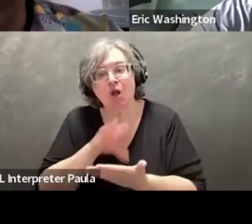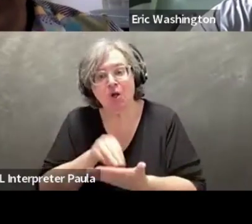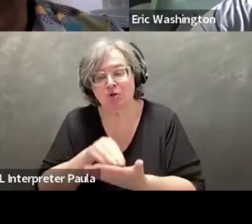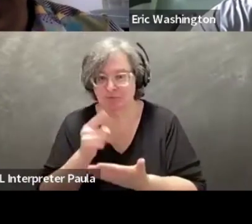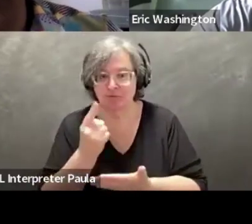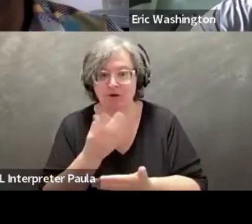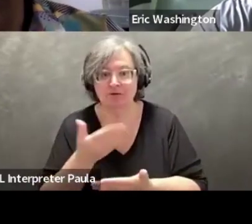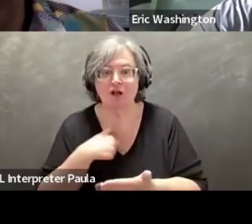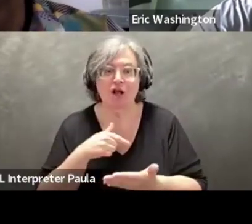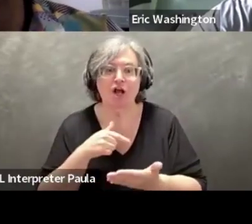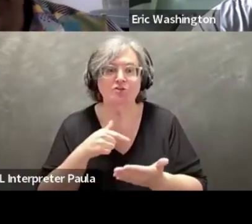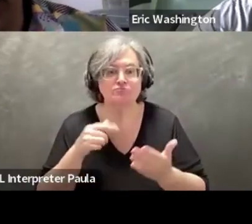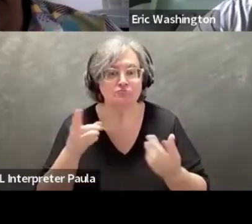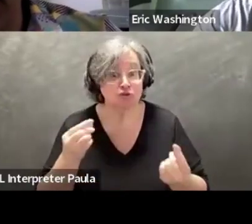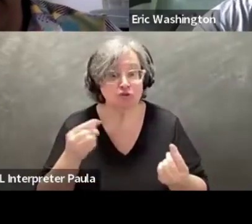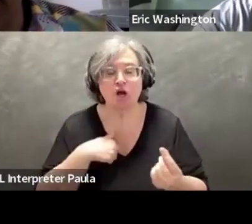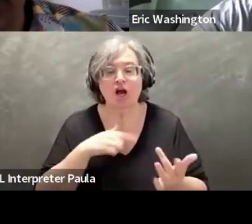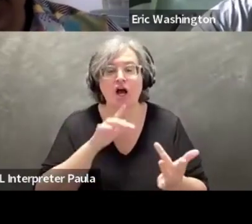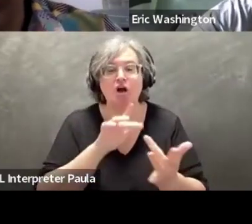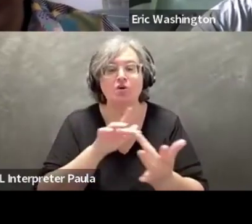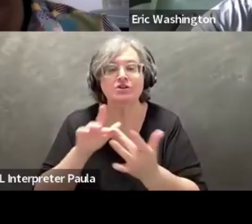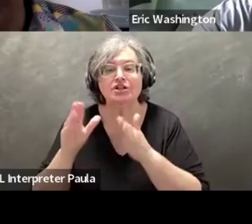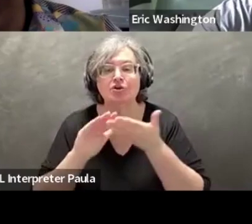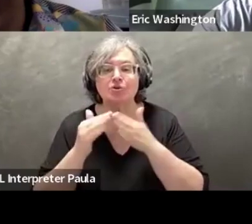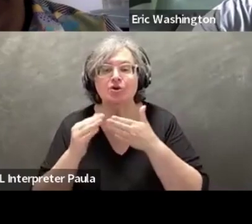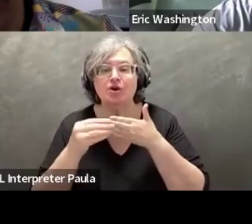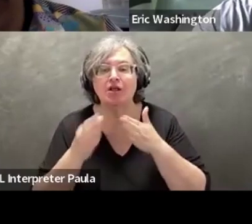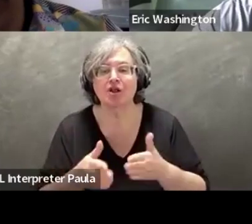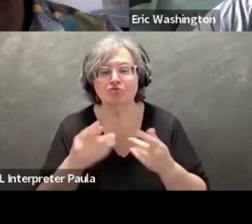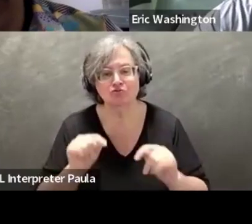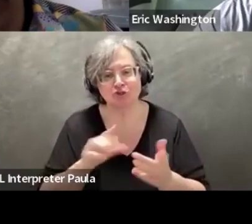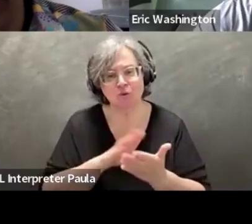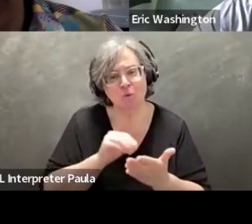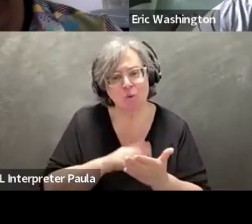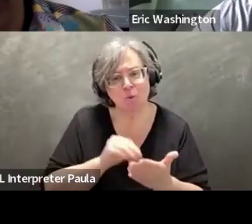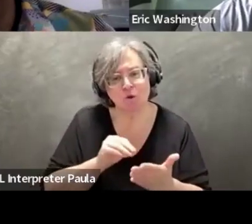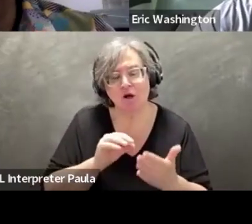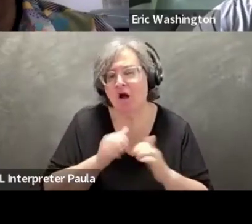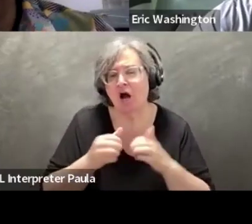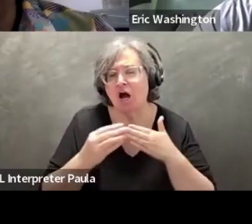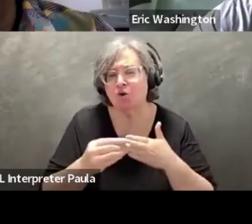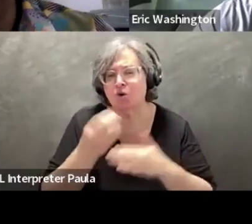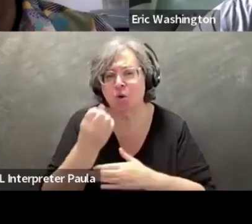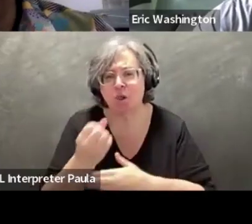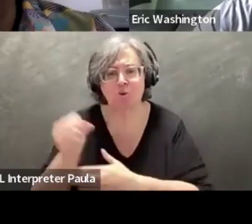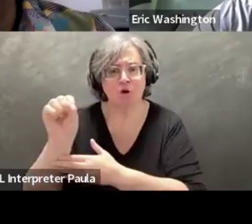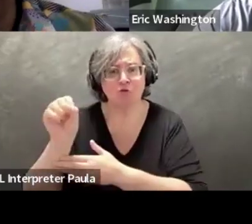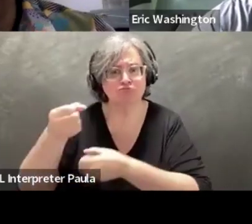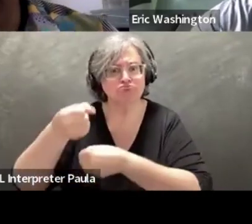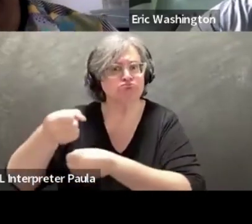was reach out to community leaders and try to learn, how do you lead a protest? How do you lead conversations and